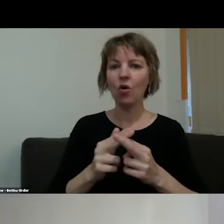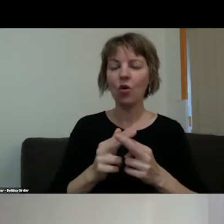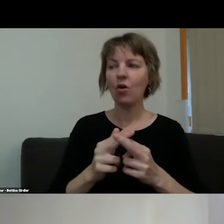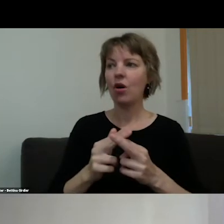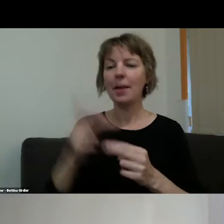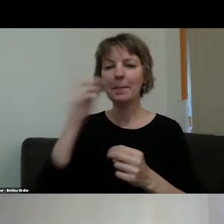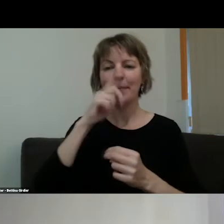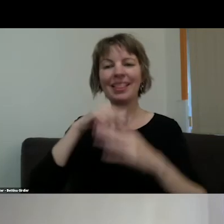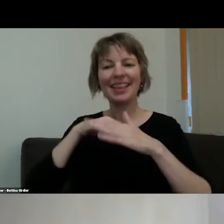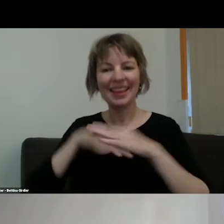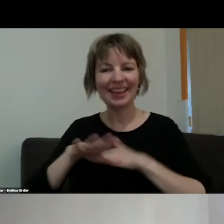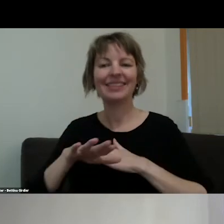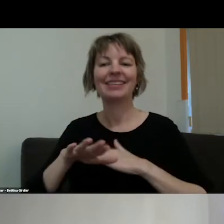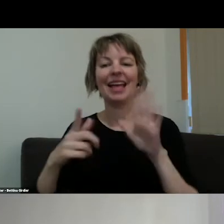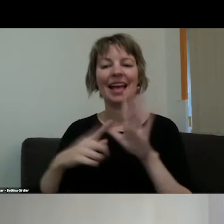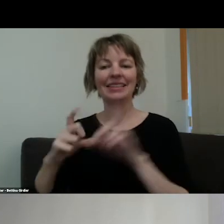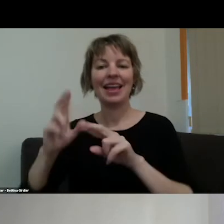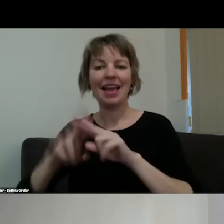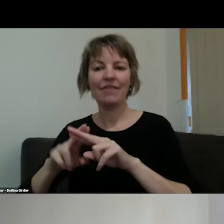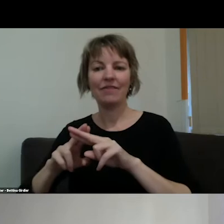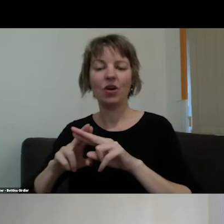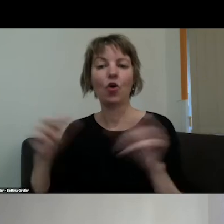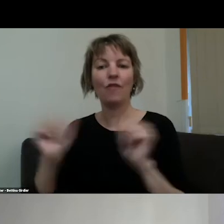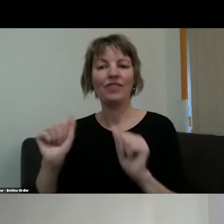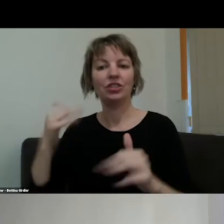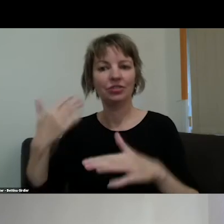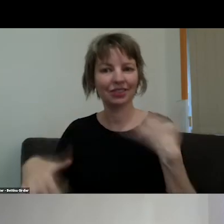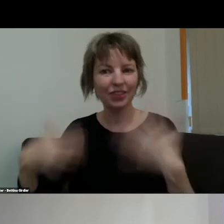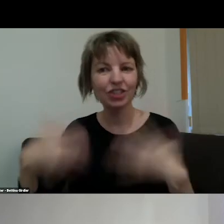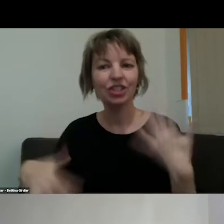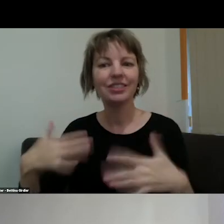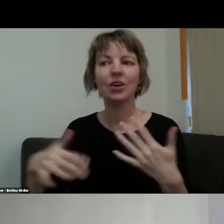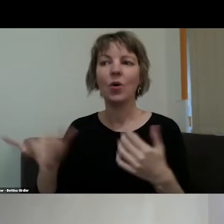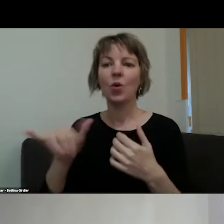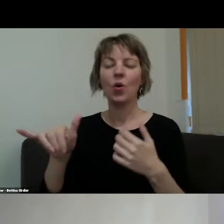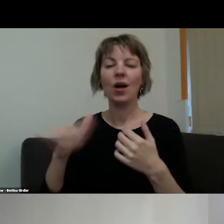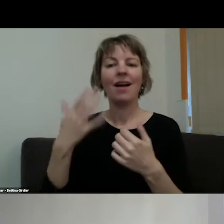predominantly those suffering from traumatic experiences,